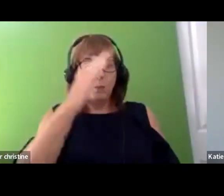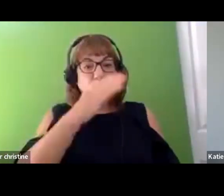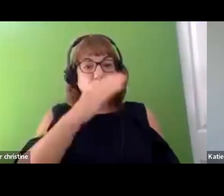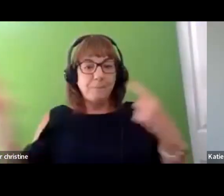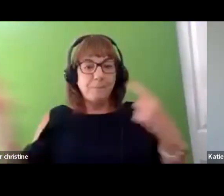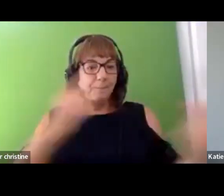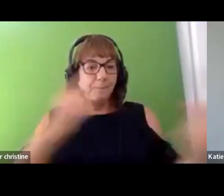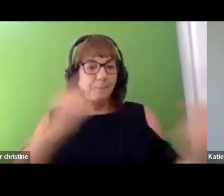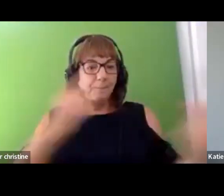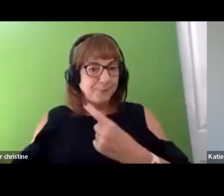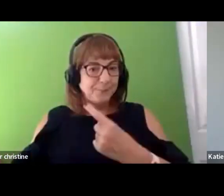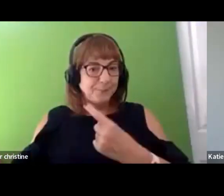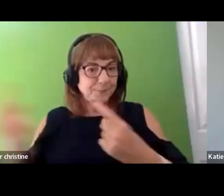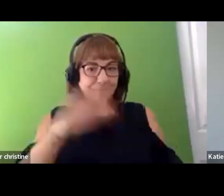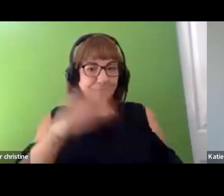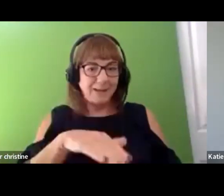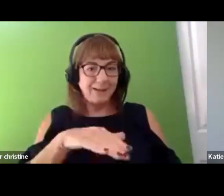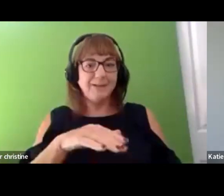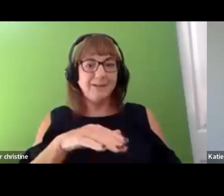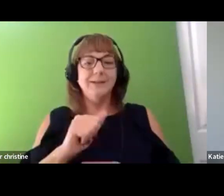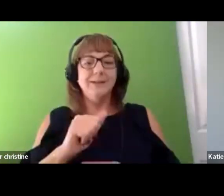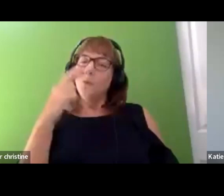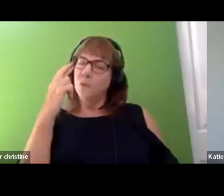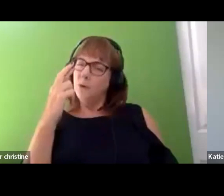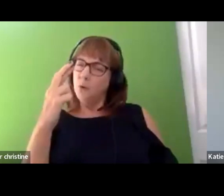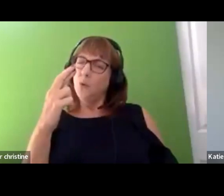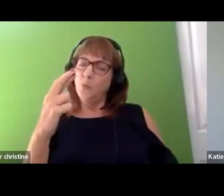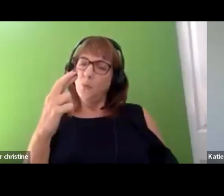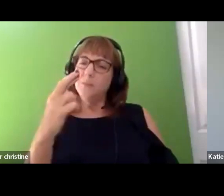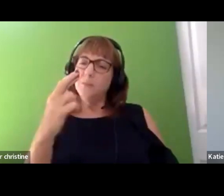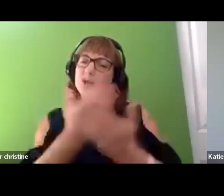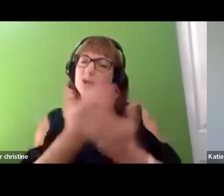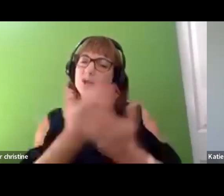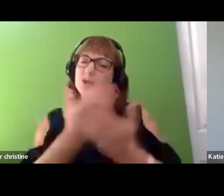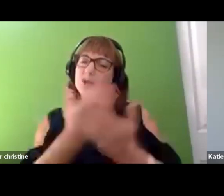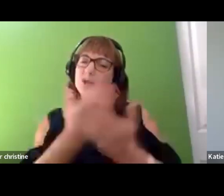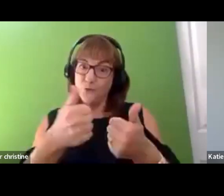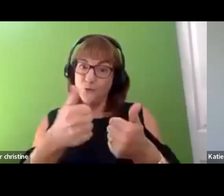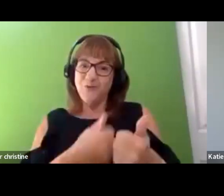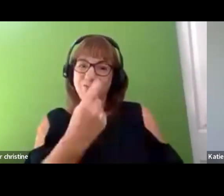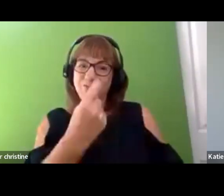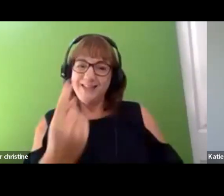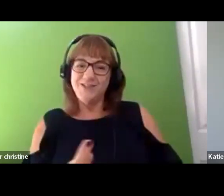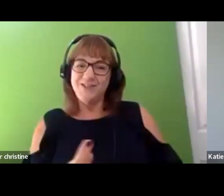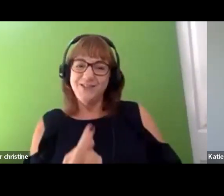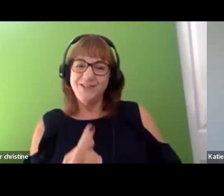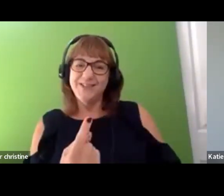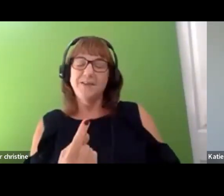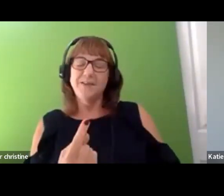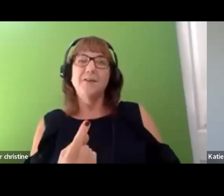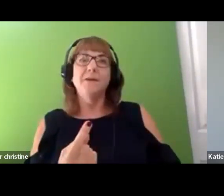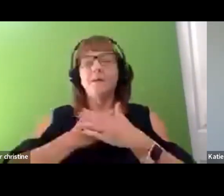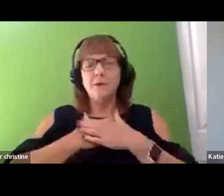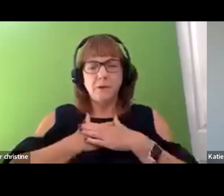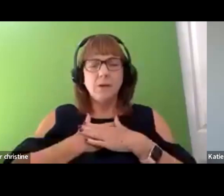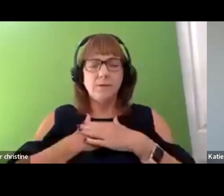and so we hope you found that discussion helpful. We'd love to support you a bit more now to put